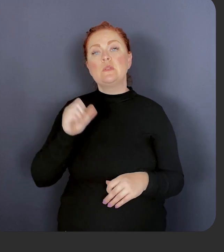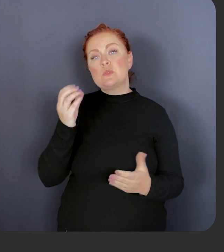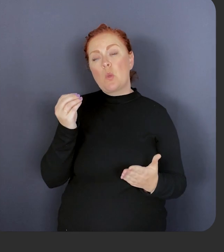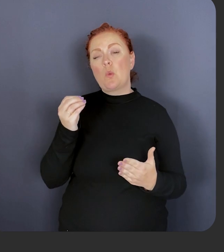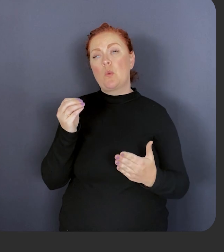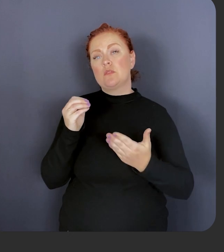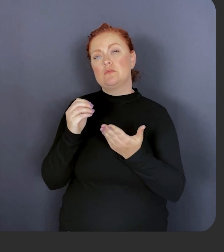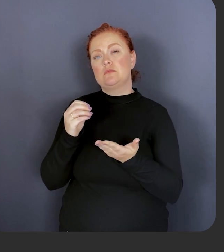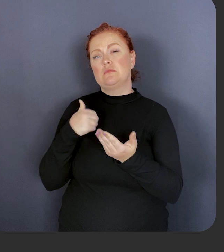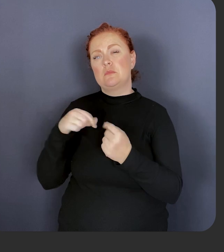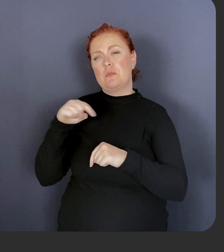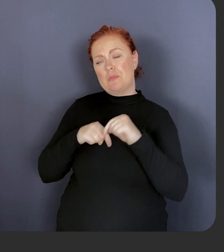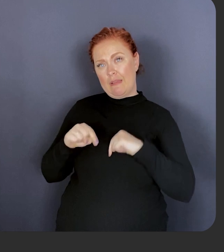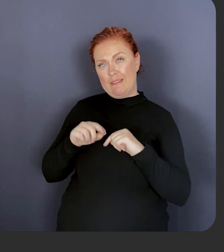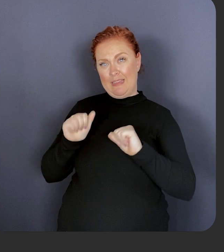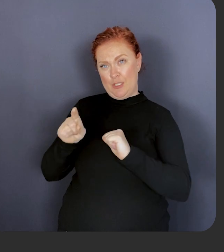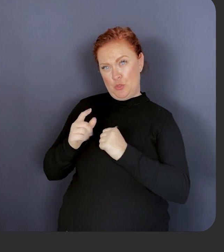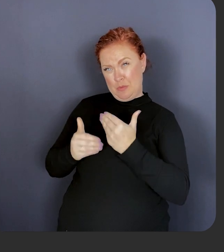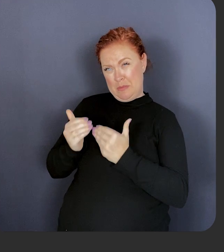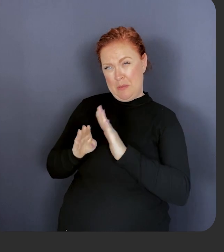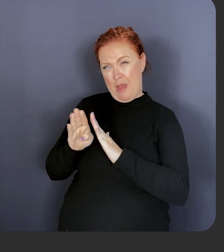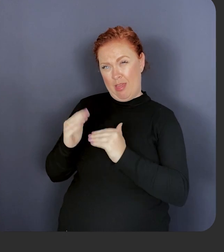So if I go back, can you compile these?